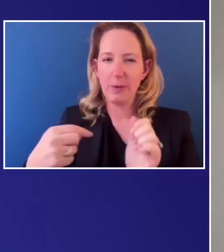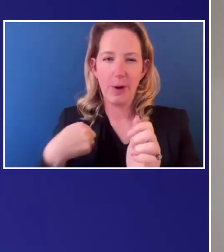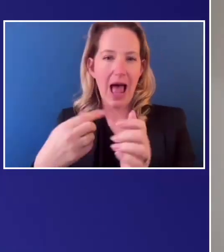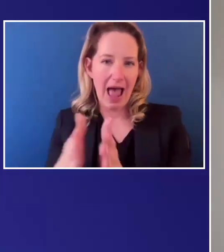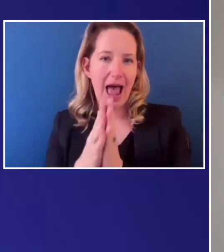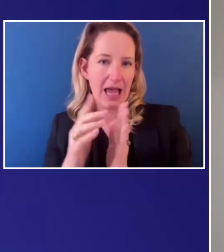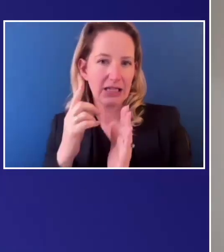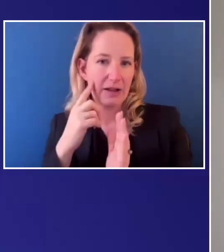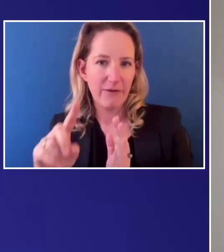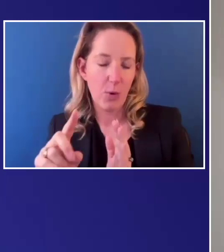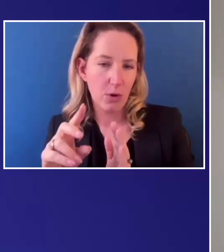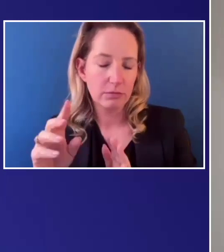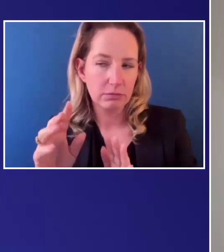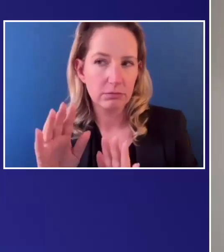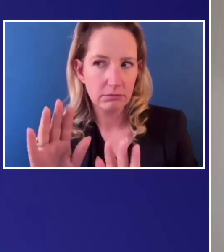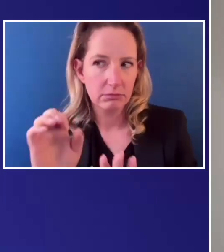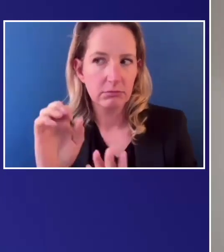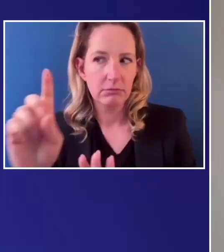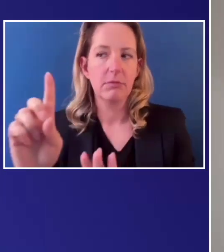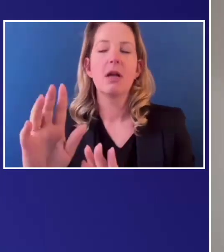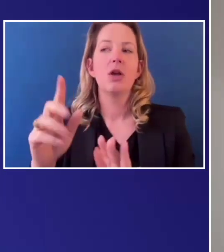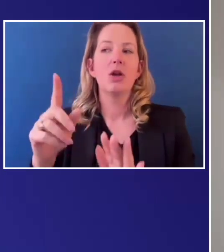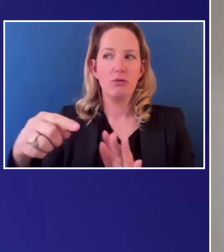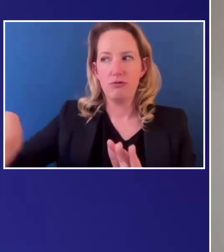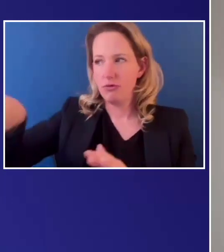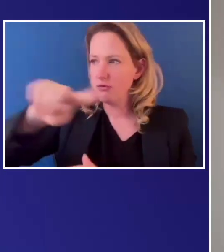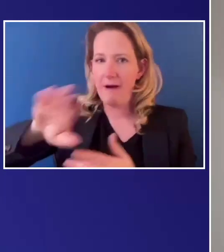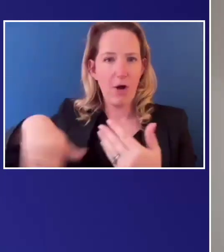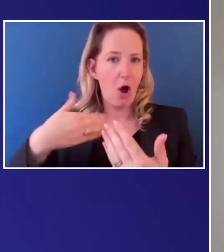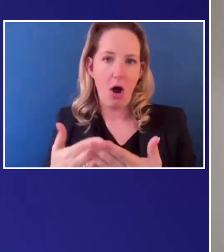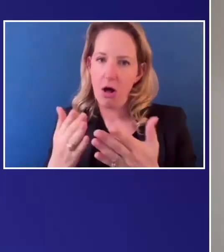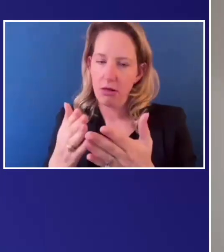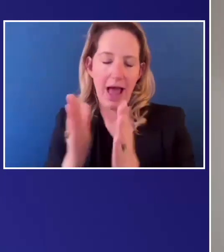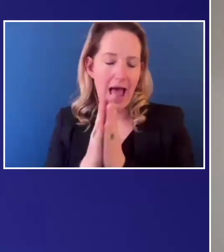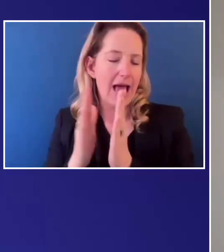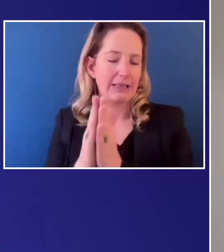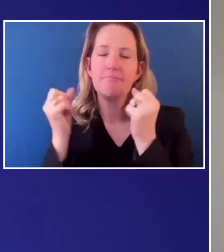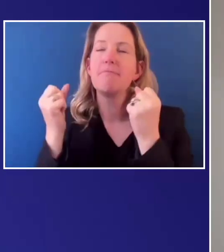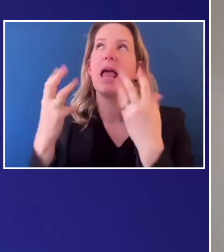you all have solicited conversation around debt-to-earnings rate. I think there are a number of people who